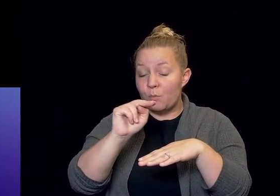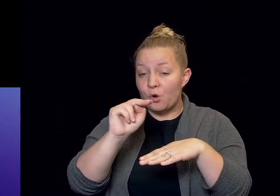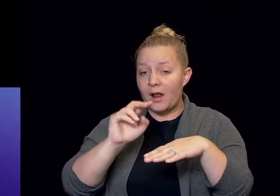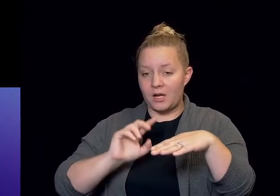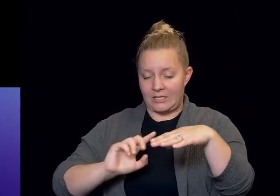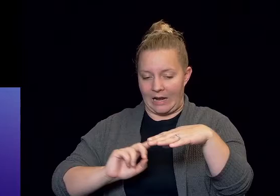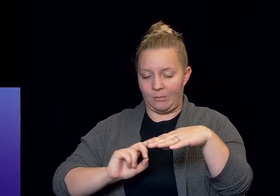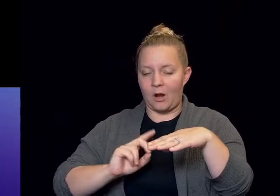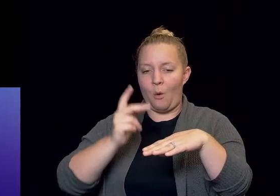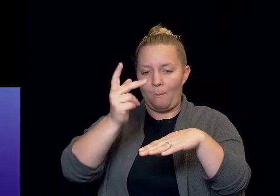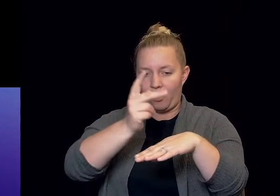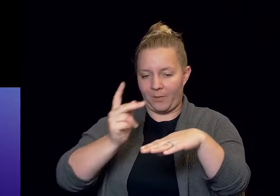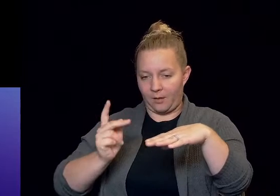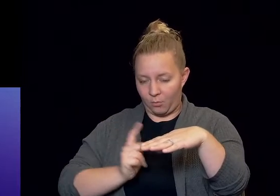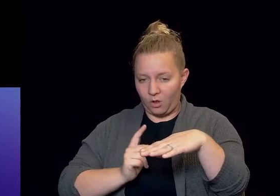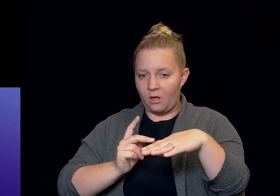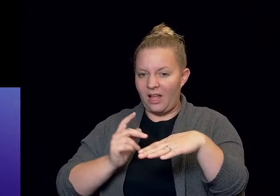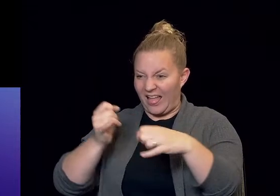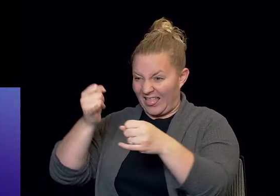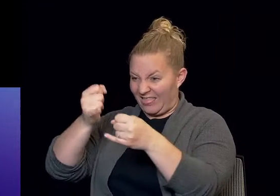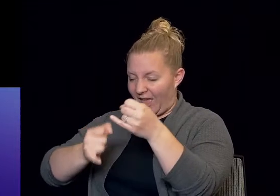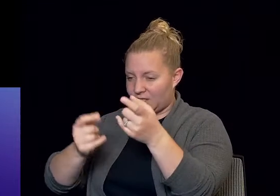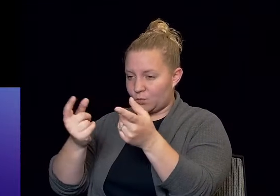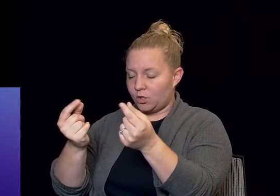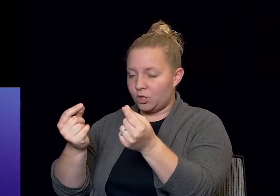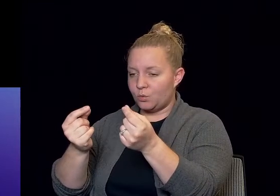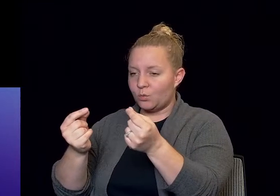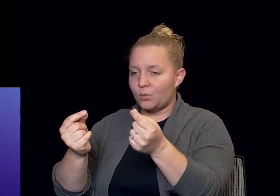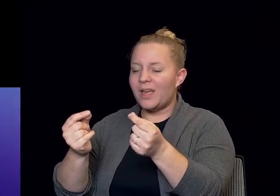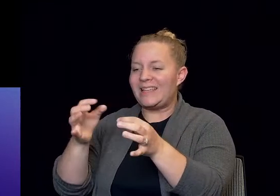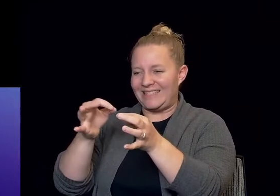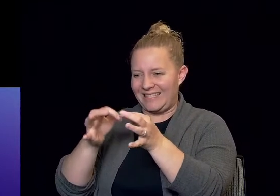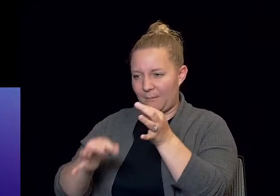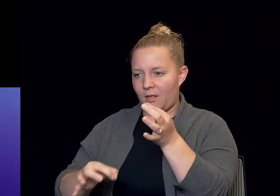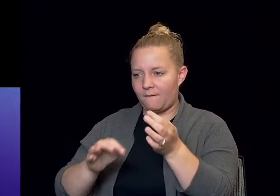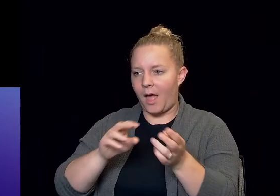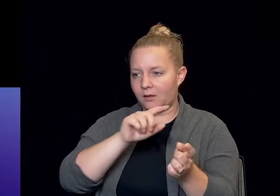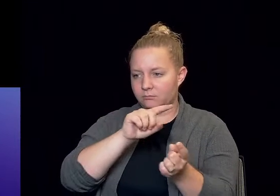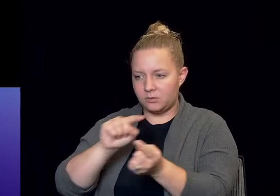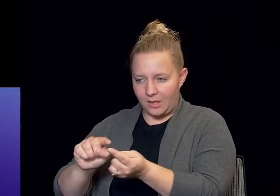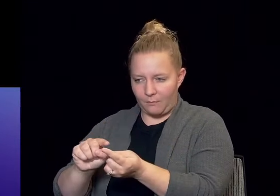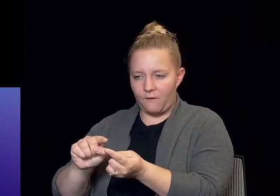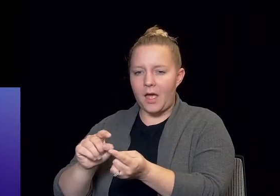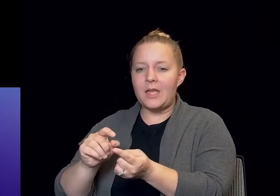that you HAVE to do is always to simplify our fraction. So even if the directions don't say to,